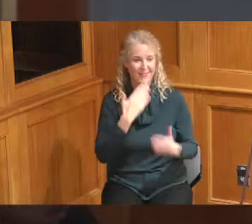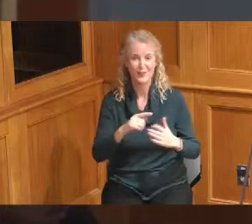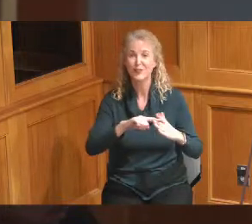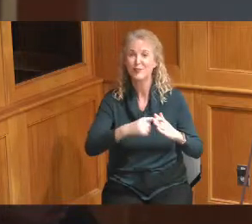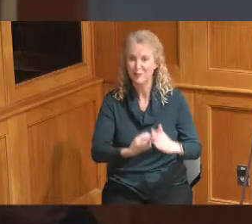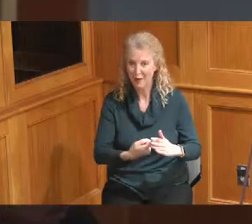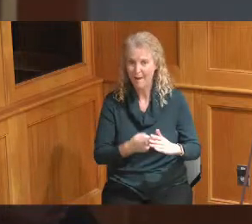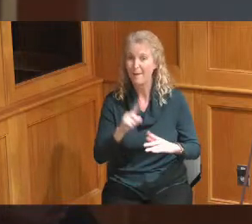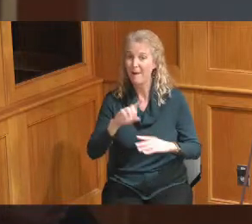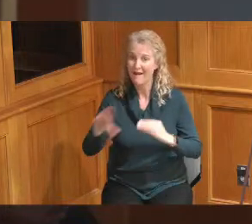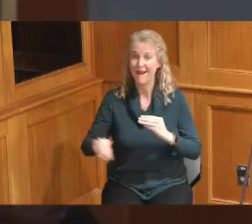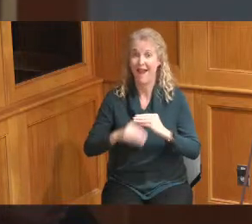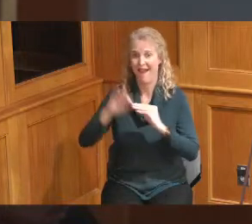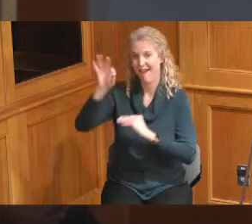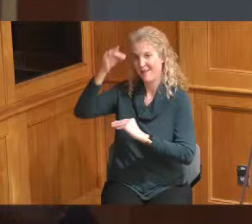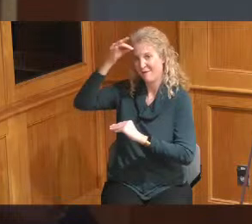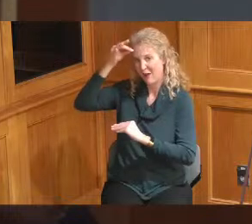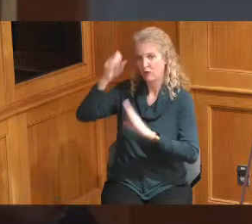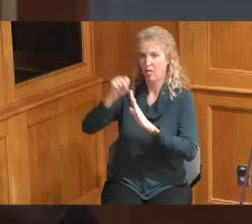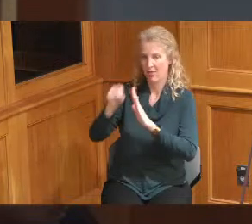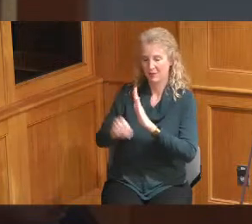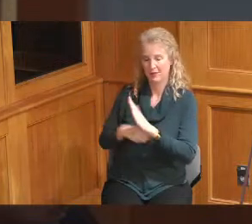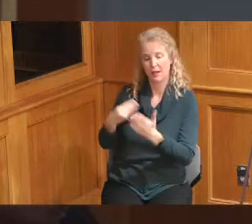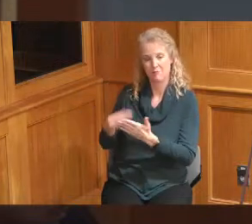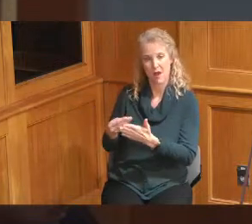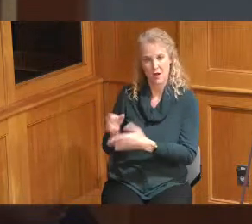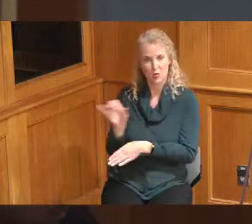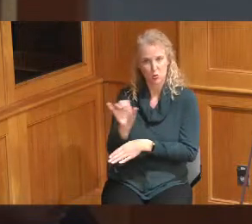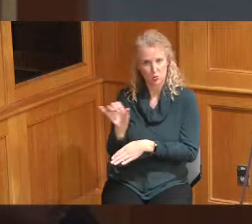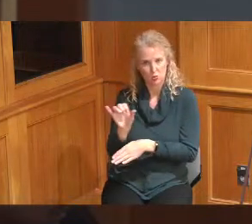and programs that come out and state grants and programs and so that's how we've we've integrated